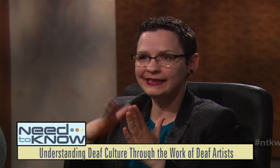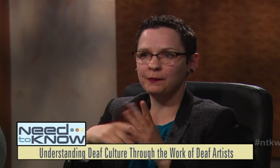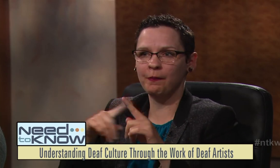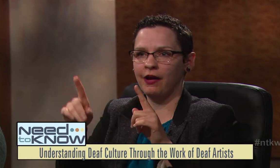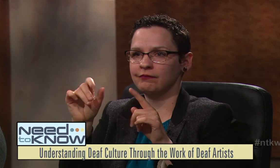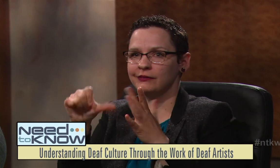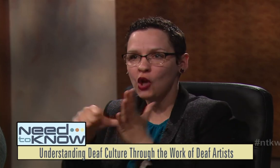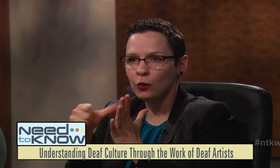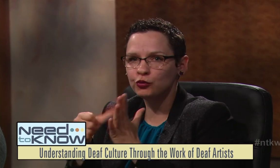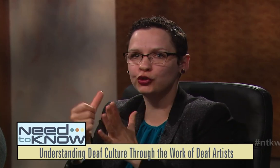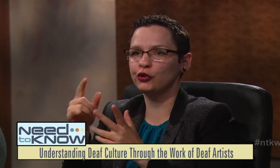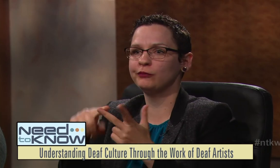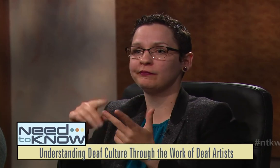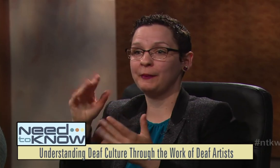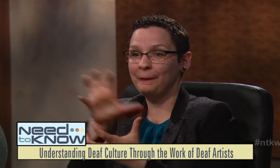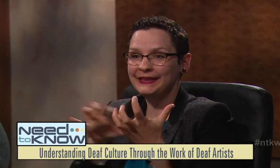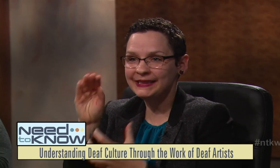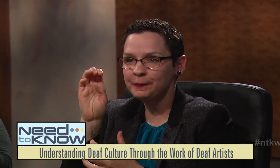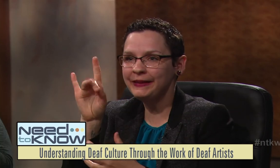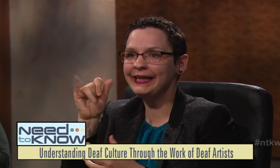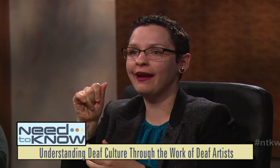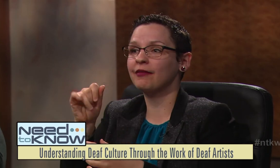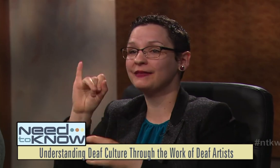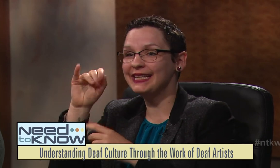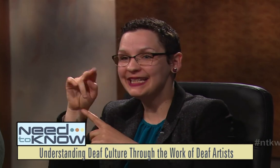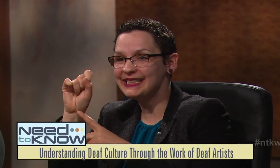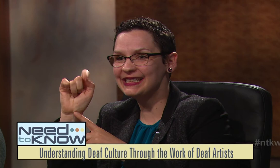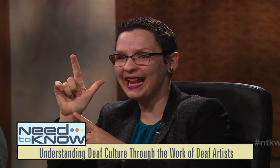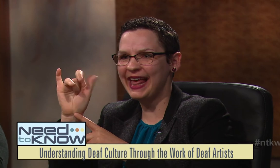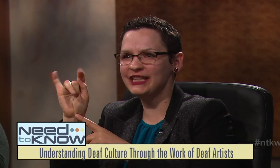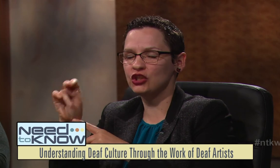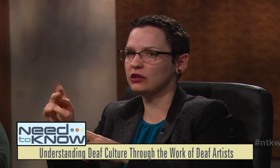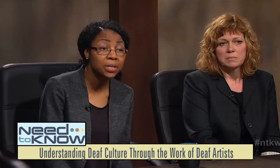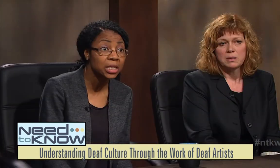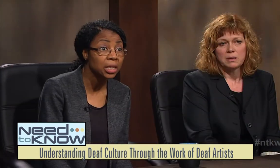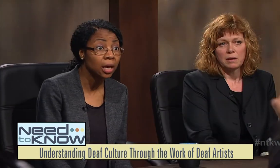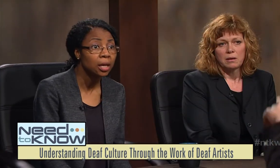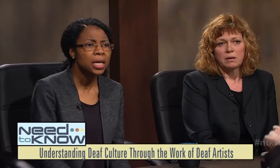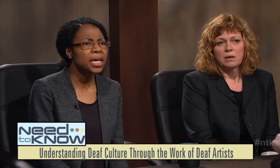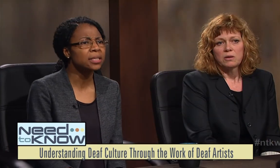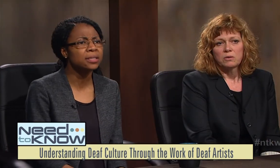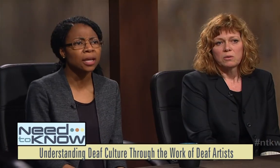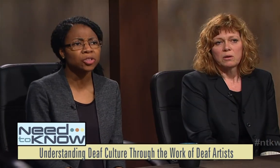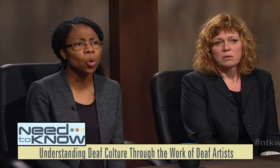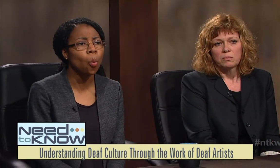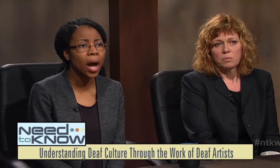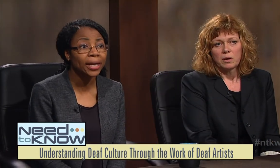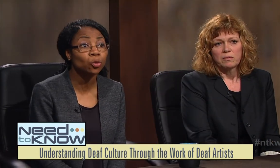IT'S NOT LIMITED TO ONE PAINTING OR ONE SCULPTURE OR ONE MIXED MEDIA.